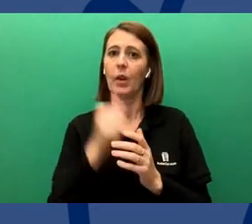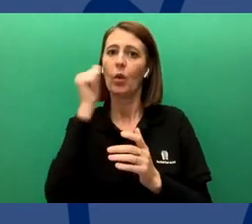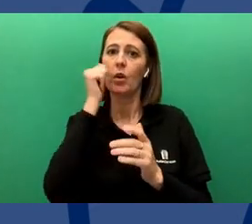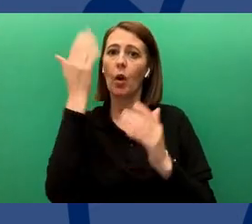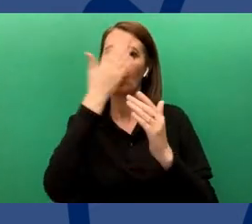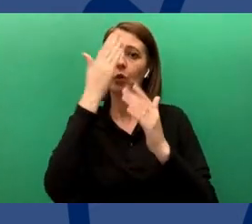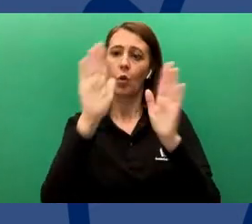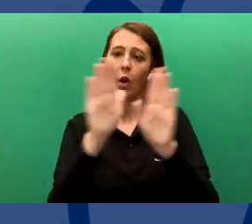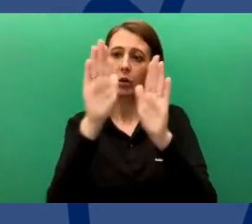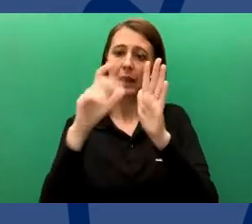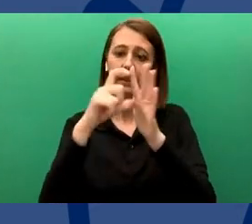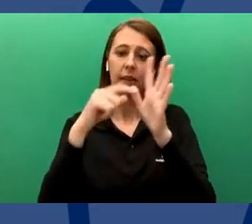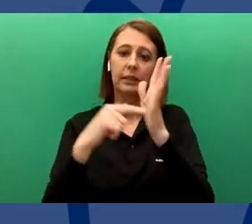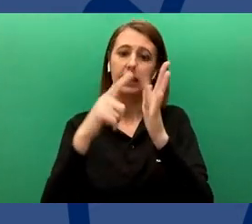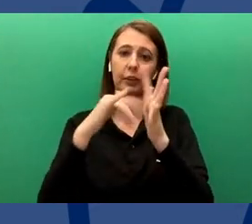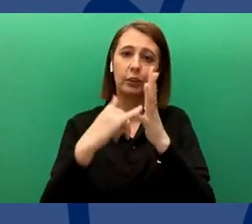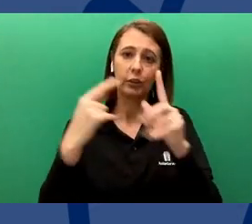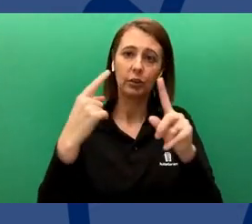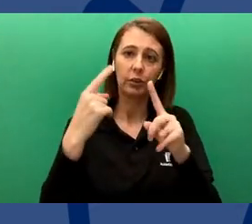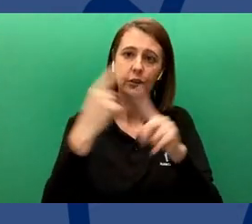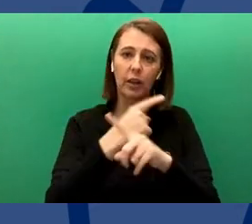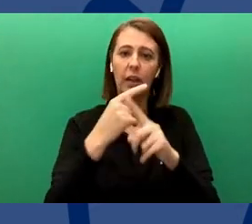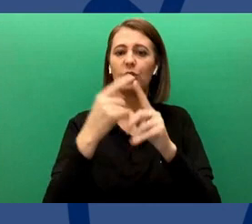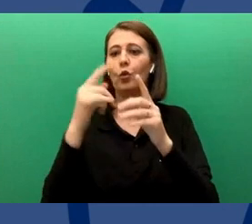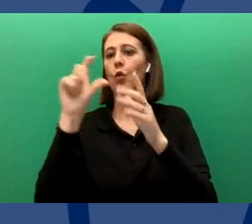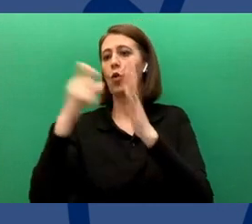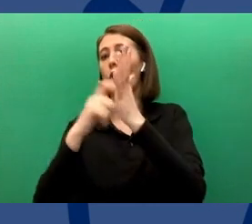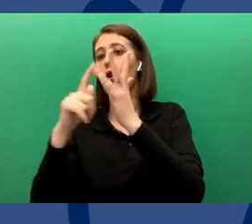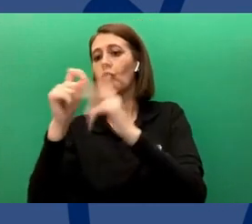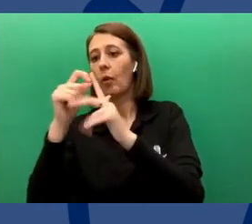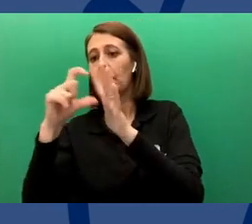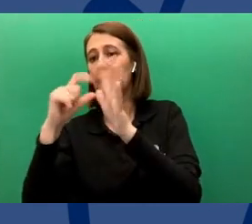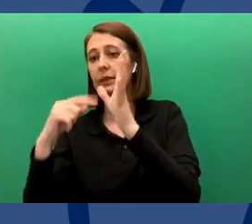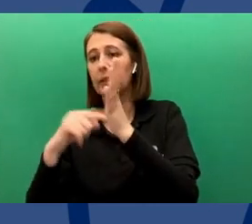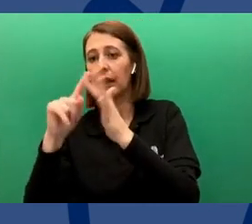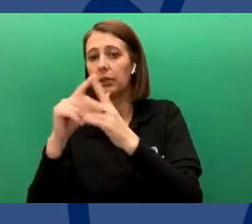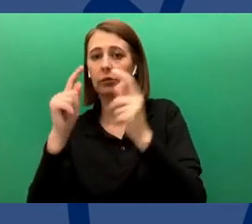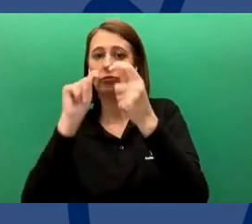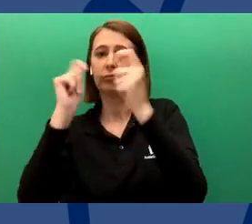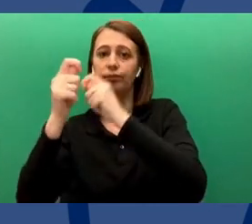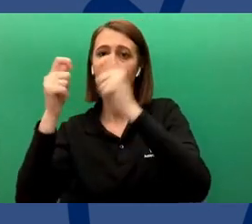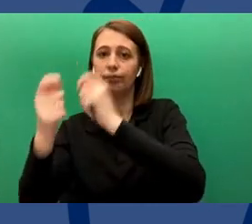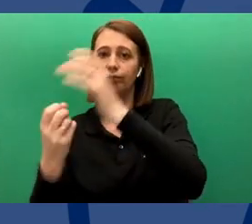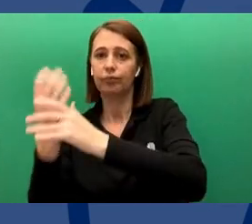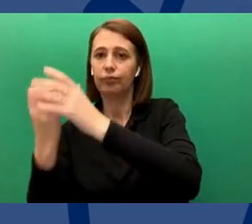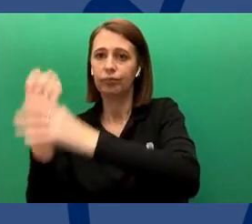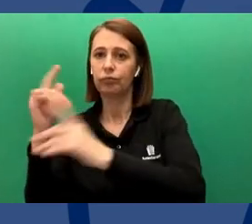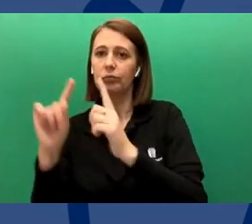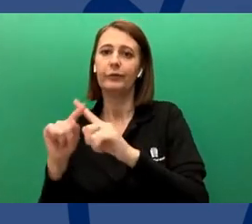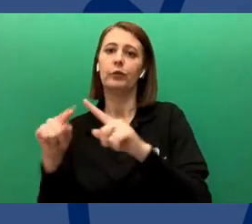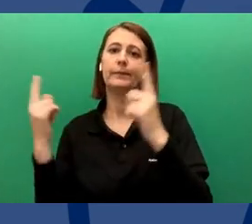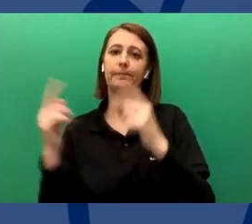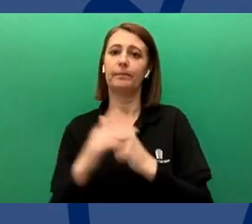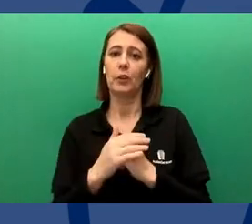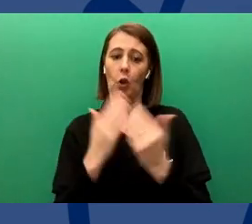at which crops mature change. So that comparison has to be a fair one.